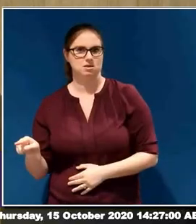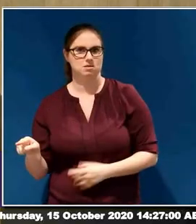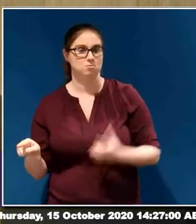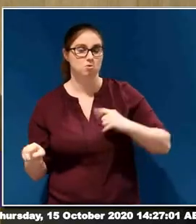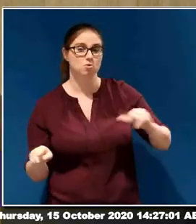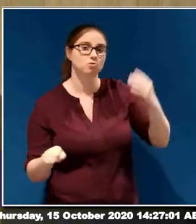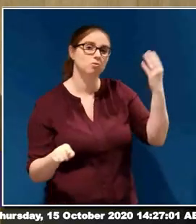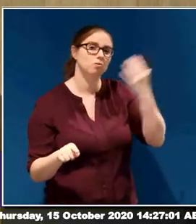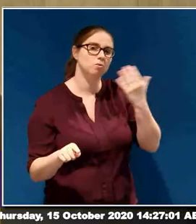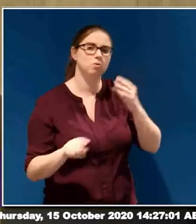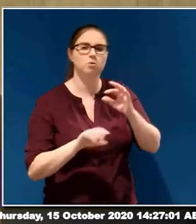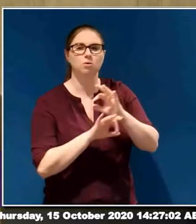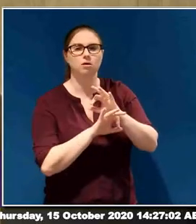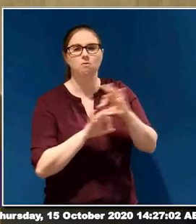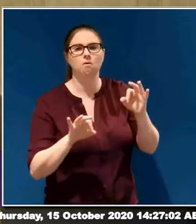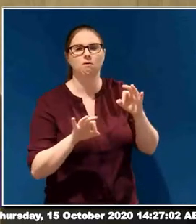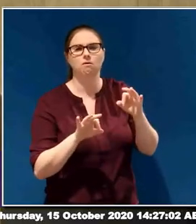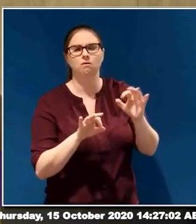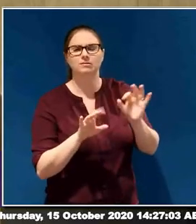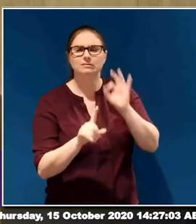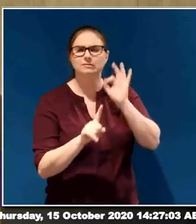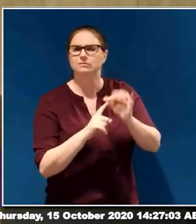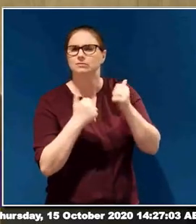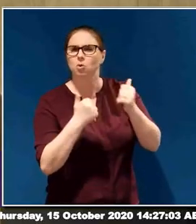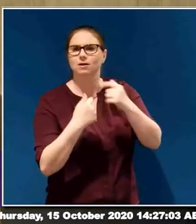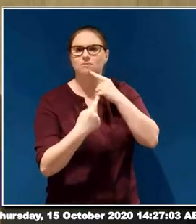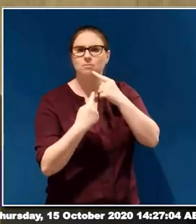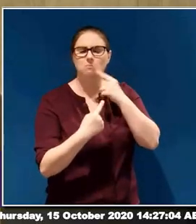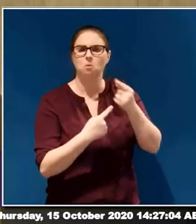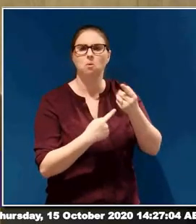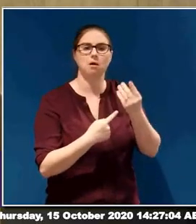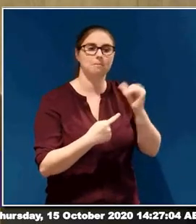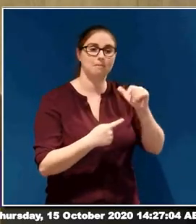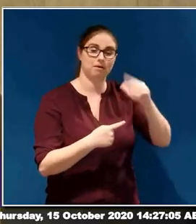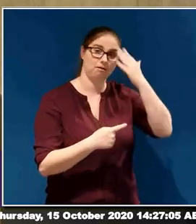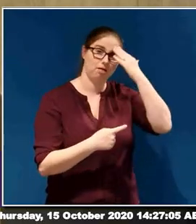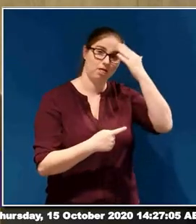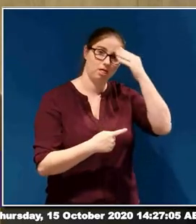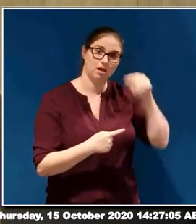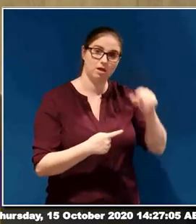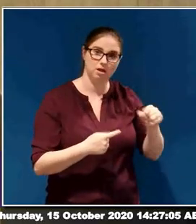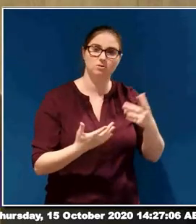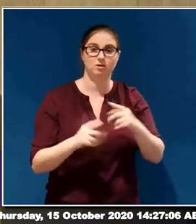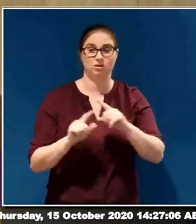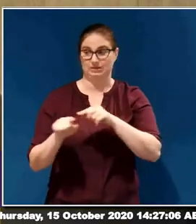So chasing up the family is the way to follow that up, for me. Thank you.